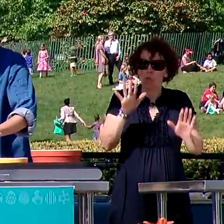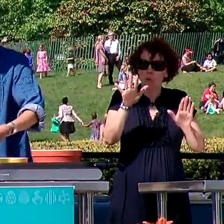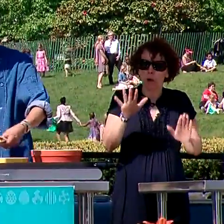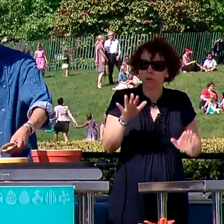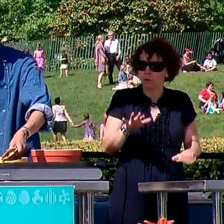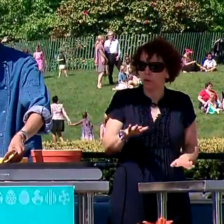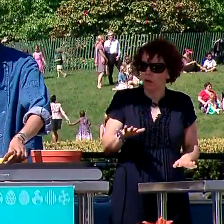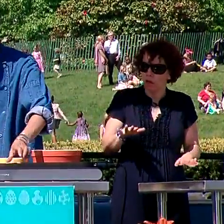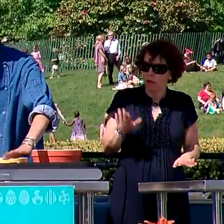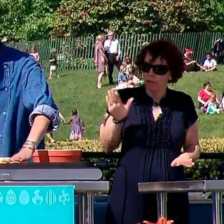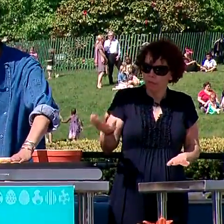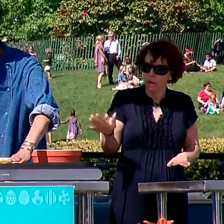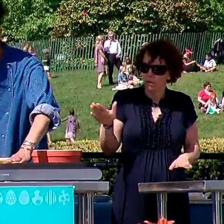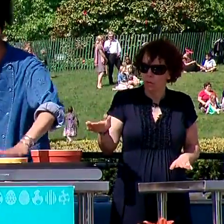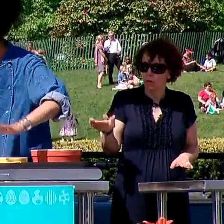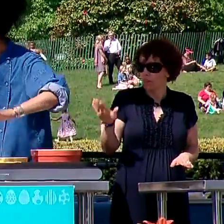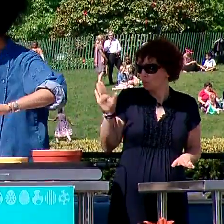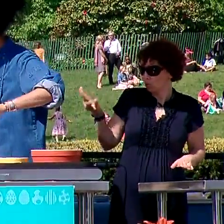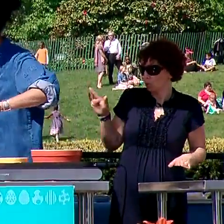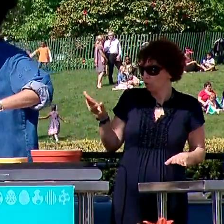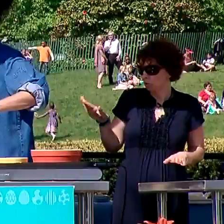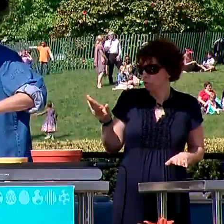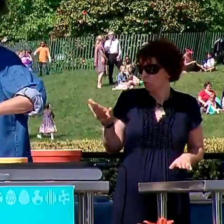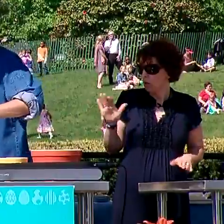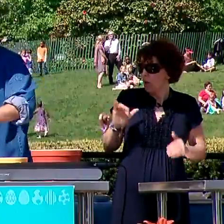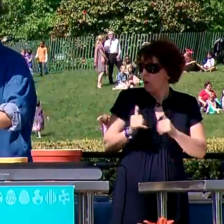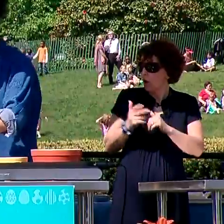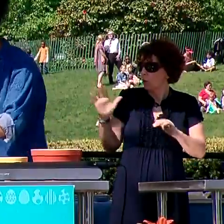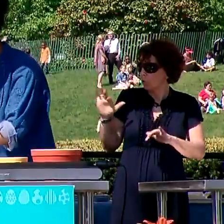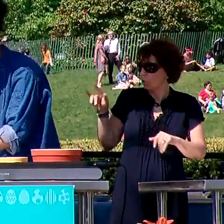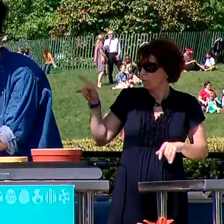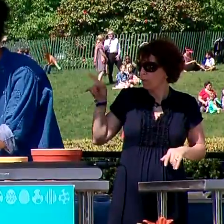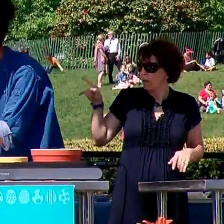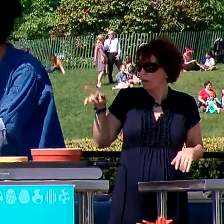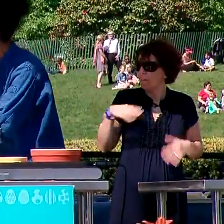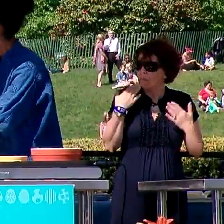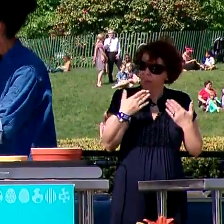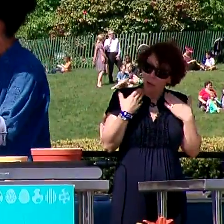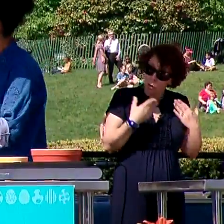Then that's going to go on there, okay, that's yours. Now, how are you doing over there? Thank you. All right.